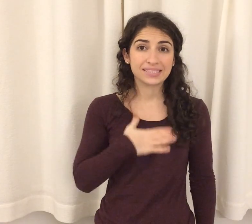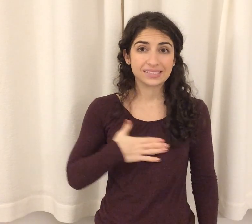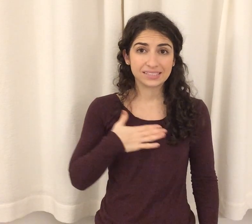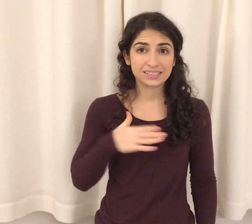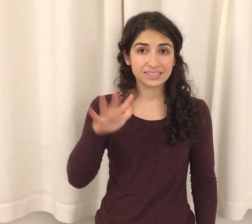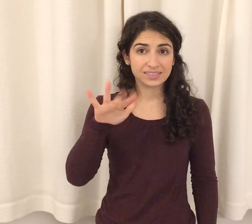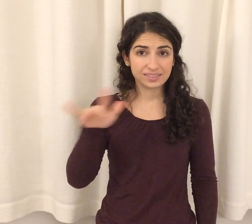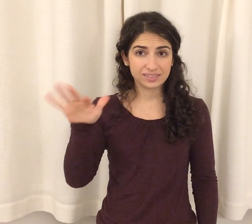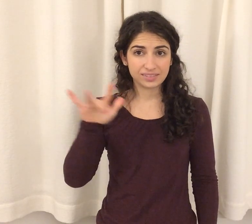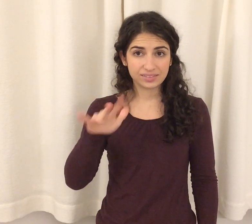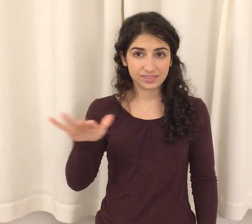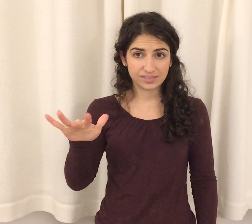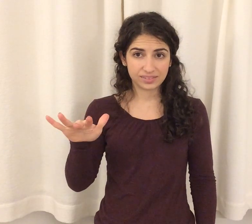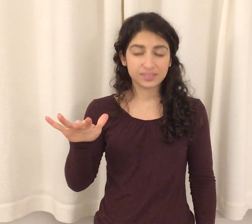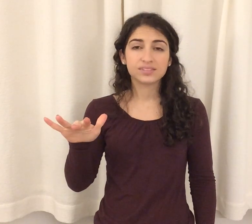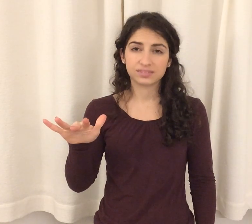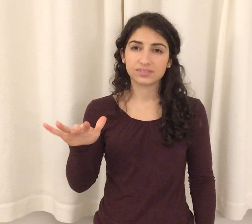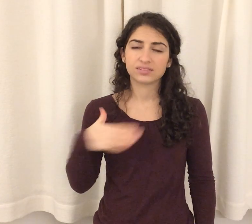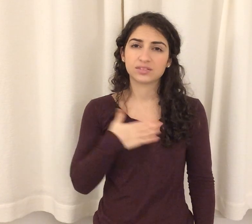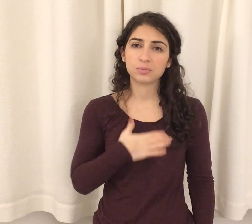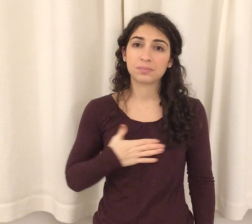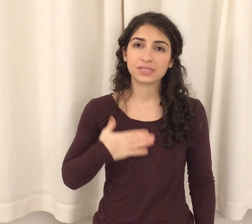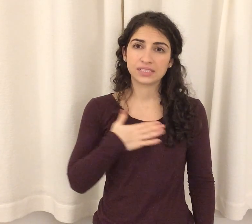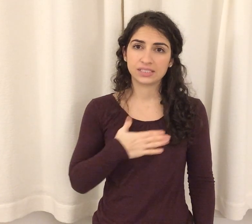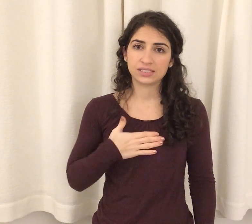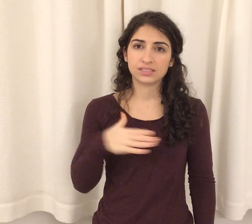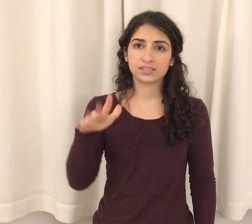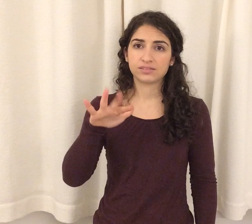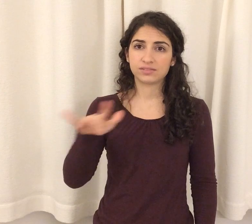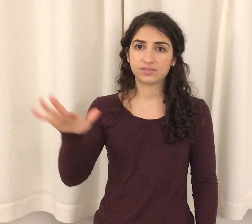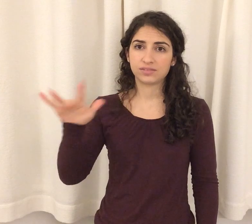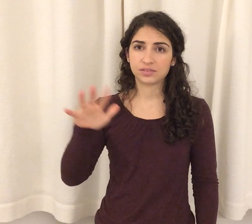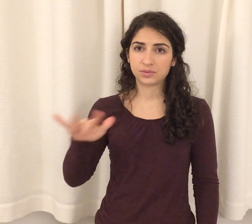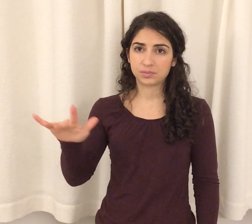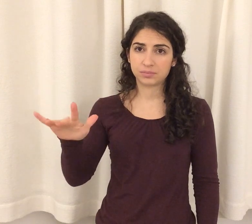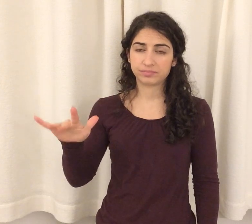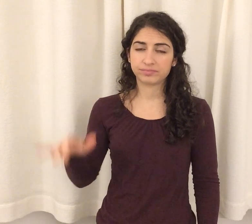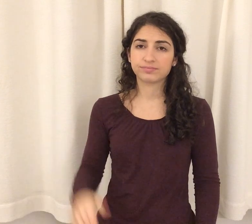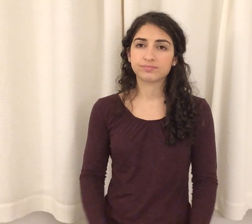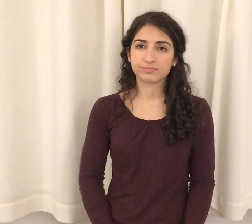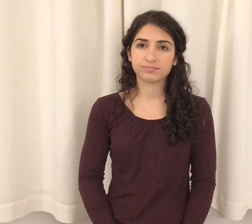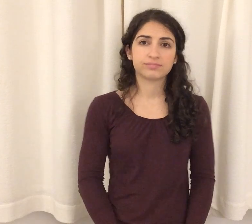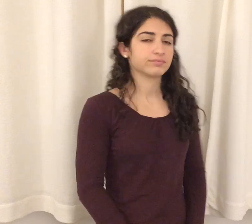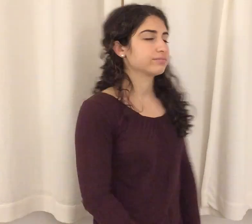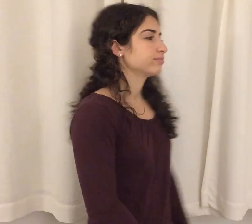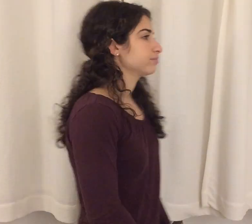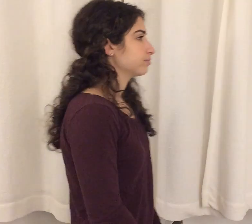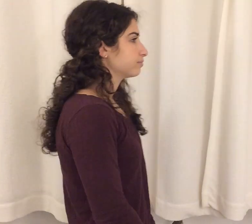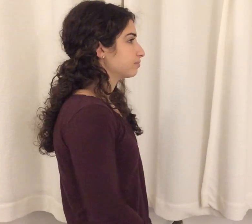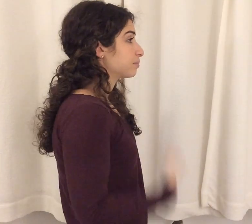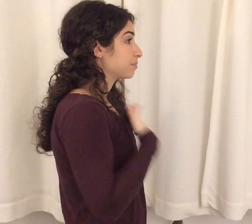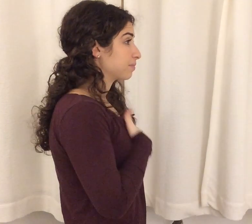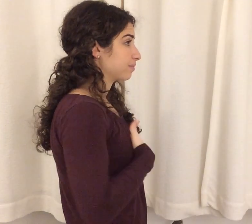something that you don't understand, you can say please fingerspell, and that's